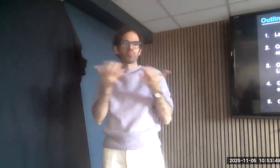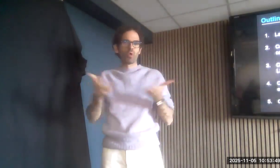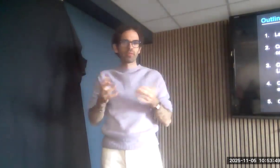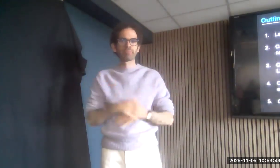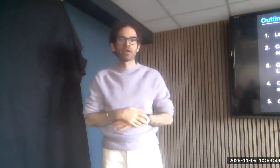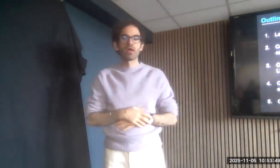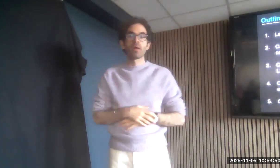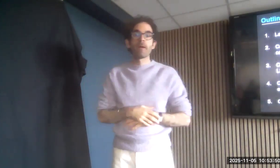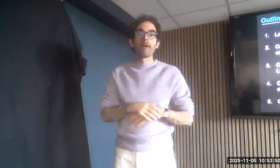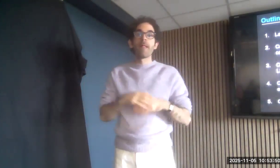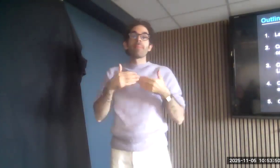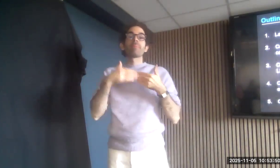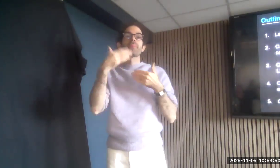I'm going to be talking about…